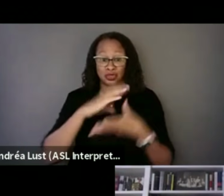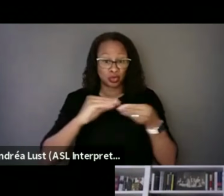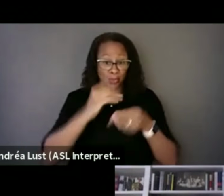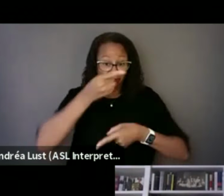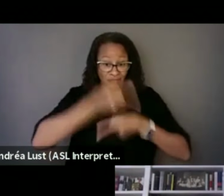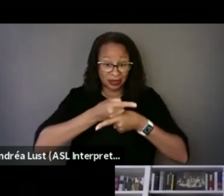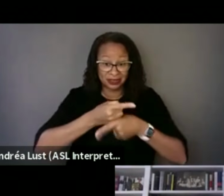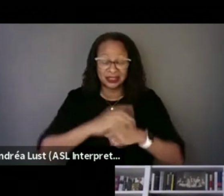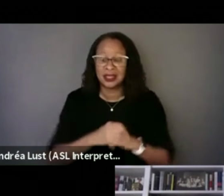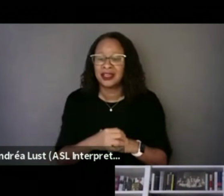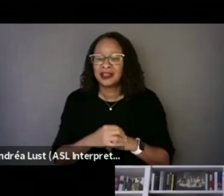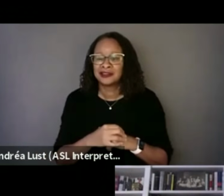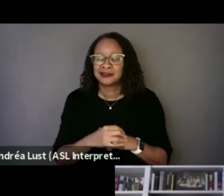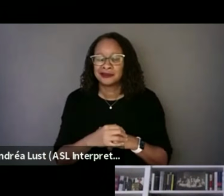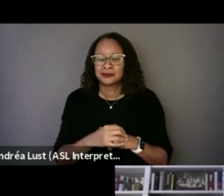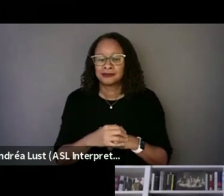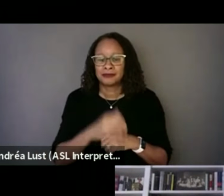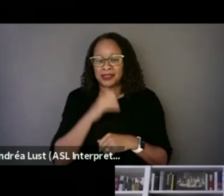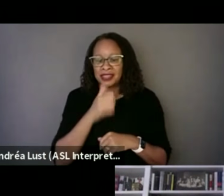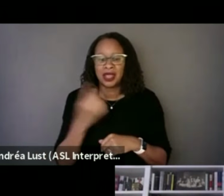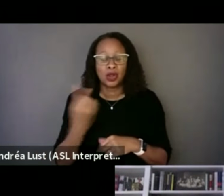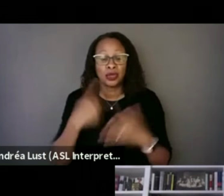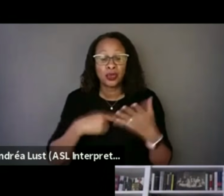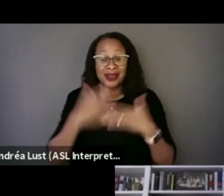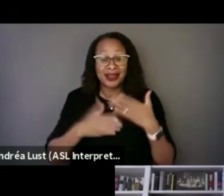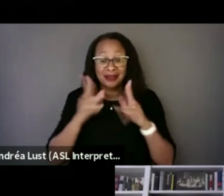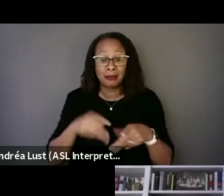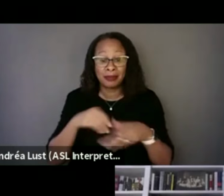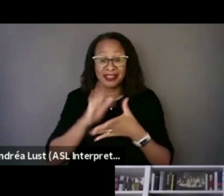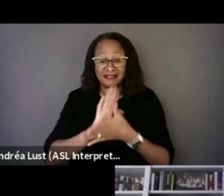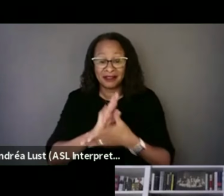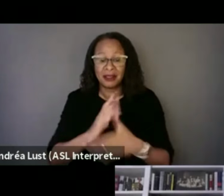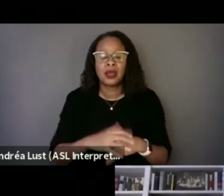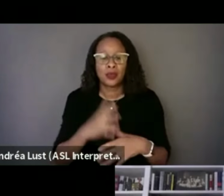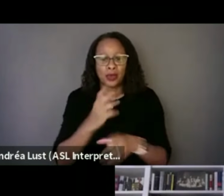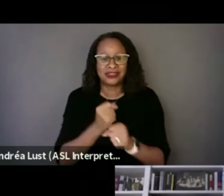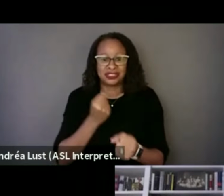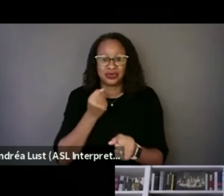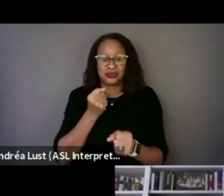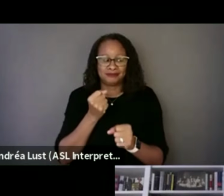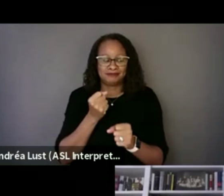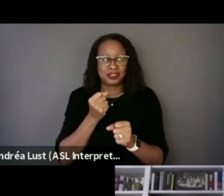And we actually, but not just what ended up in the film, we wanted to get to that footage the right way too.